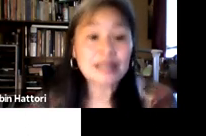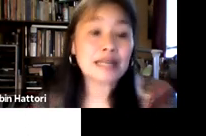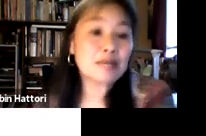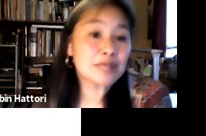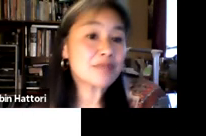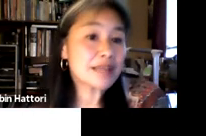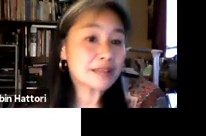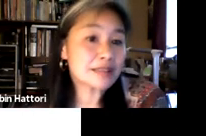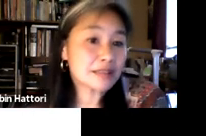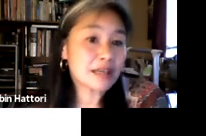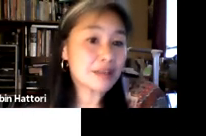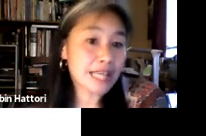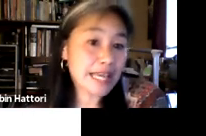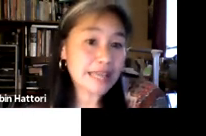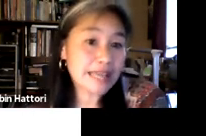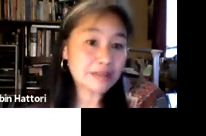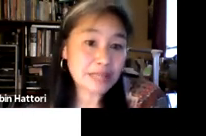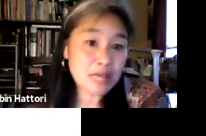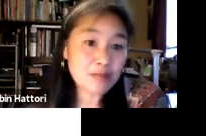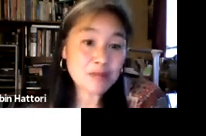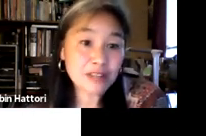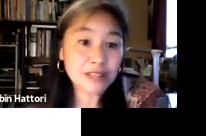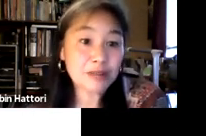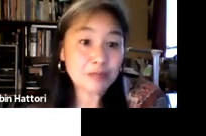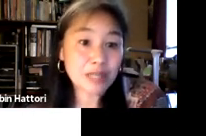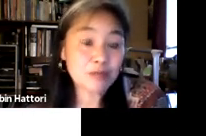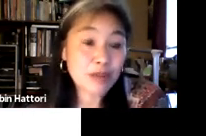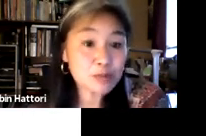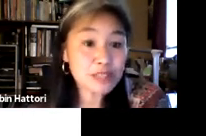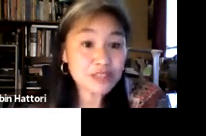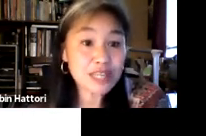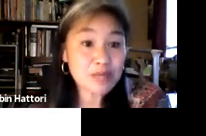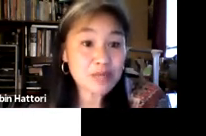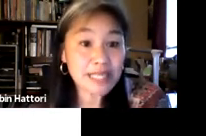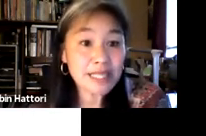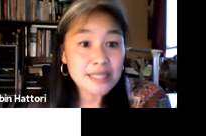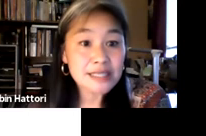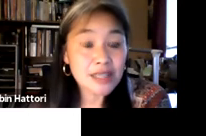colored. But there's no option for me. And my aunt talks about,